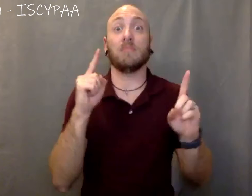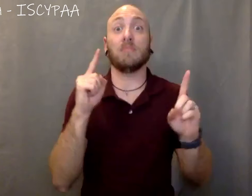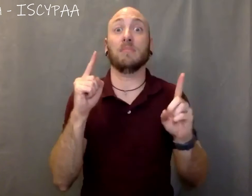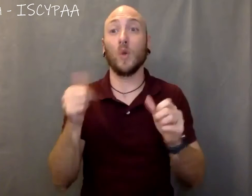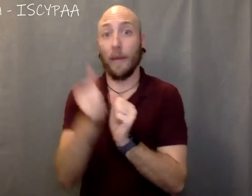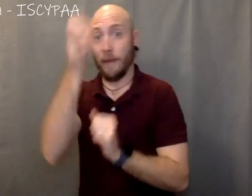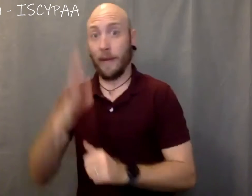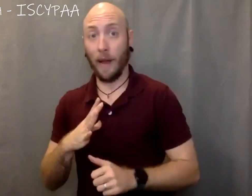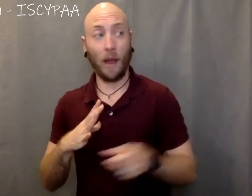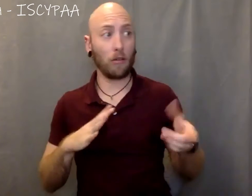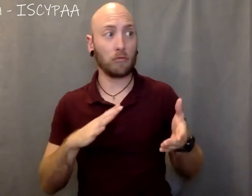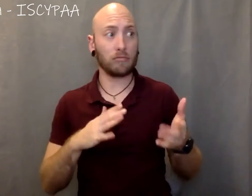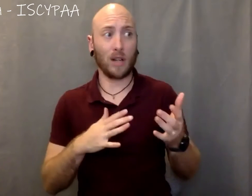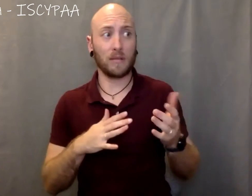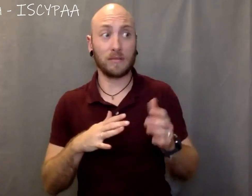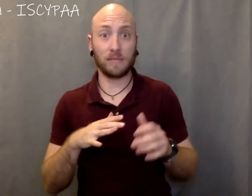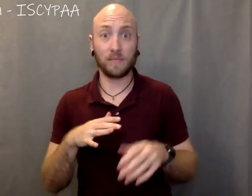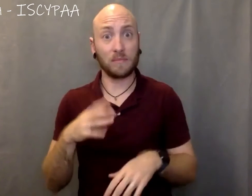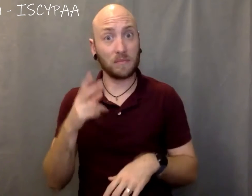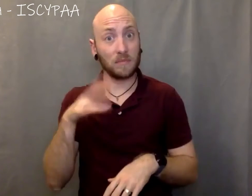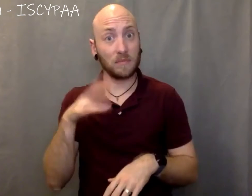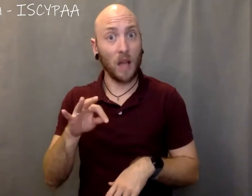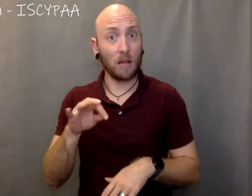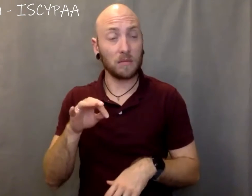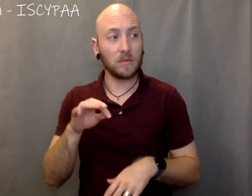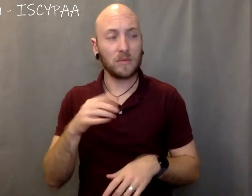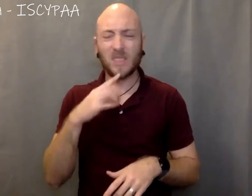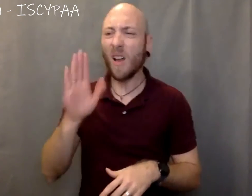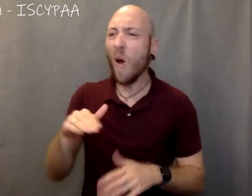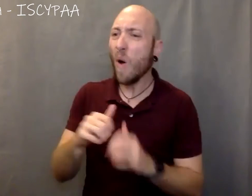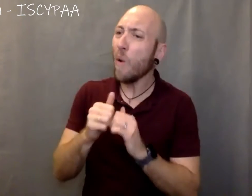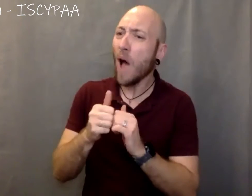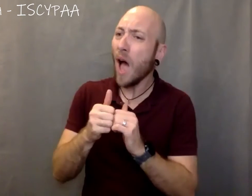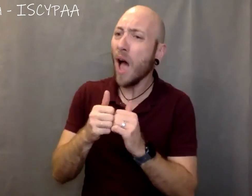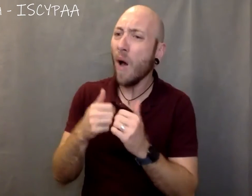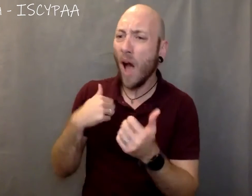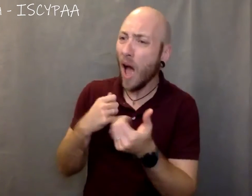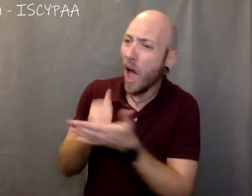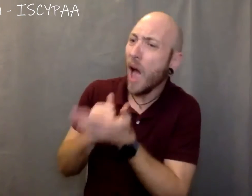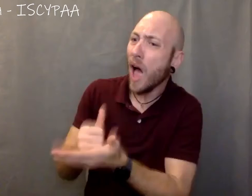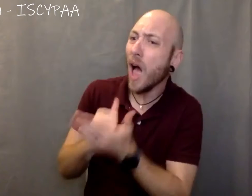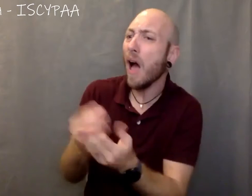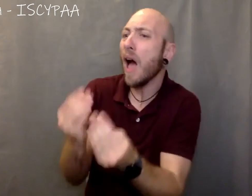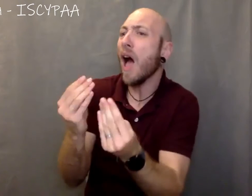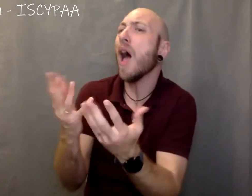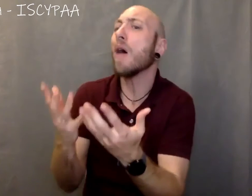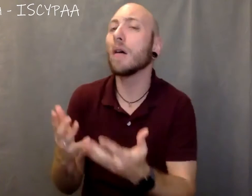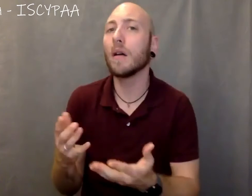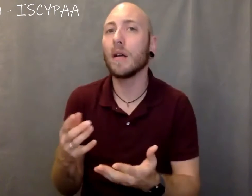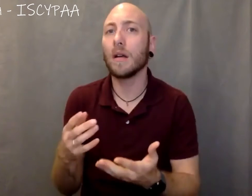she said something that she'd said before like How could you do this to me you know after everything I've done and for some reason, like, I choose it to be divine